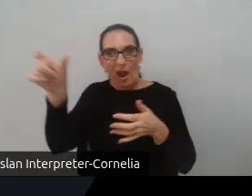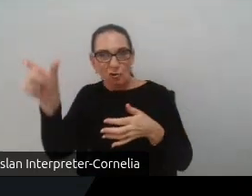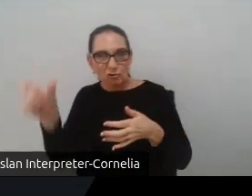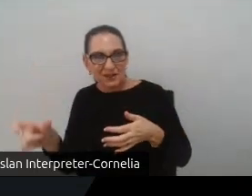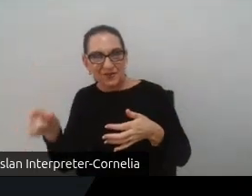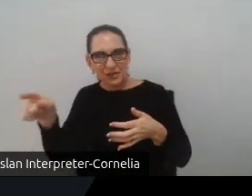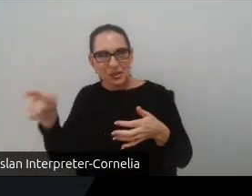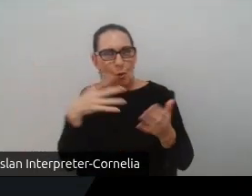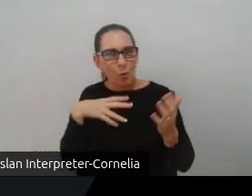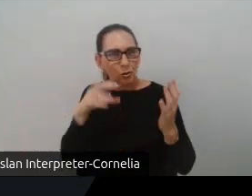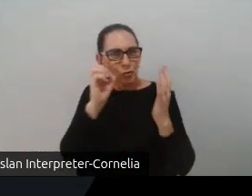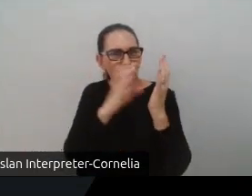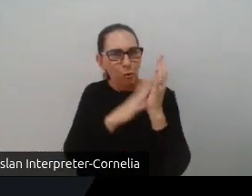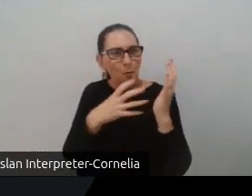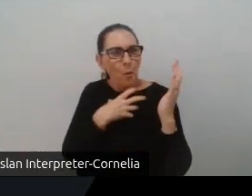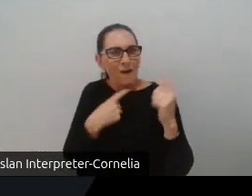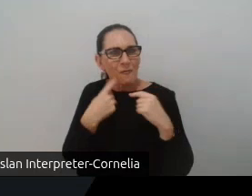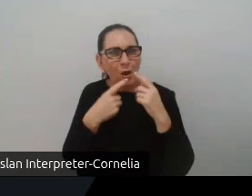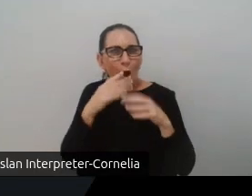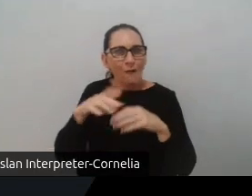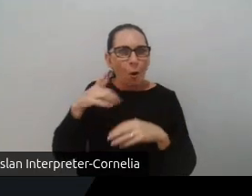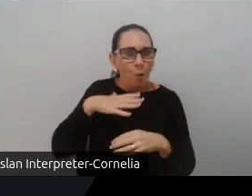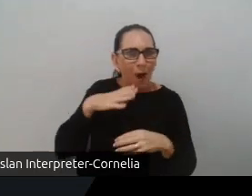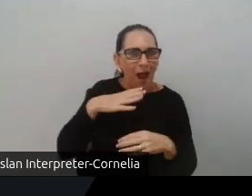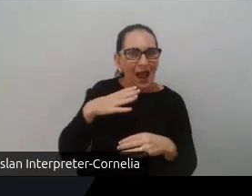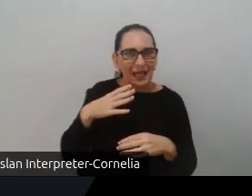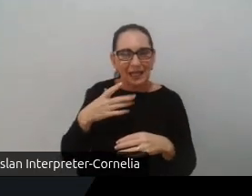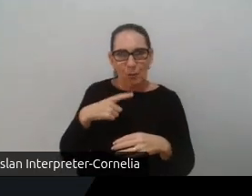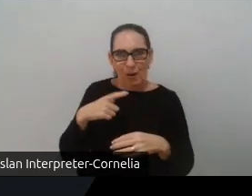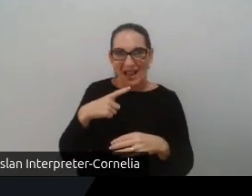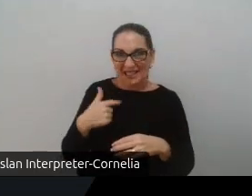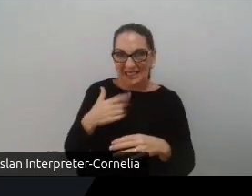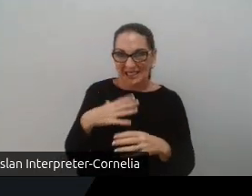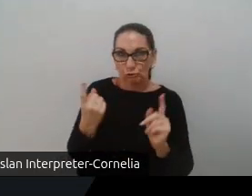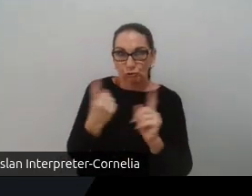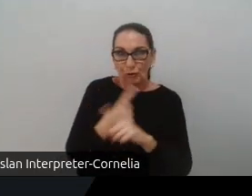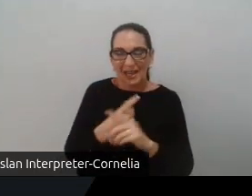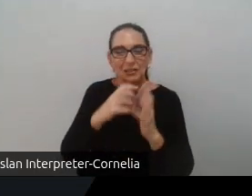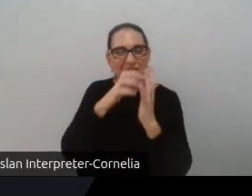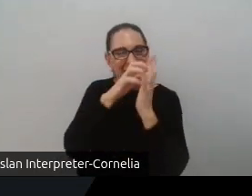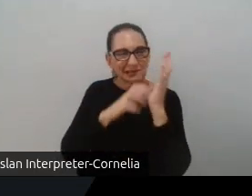it's not enough detail and we will go through what that statement could look like bit sooner.